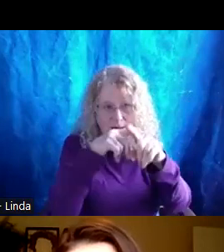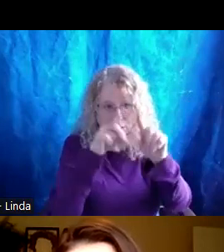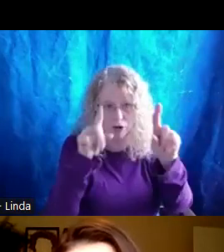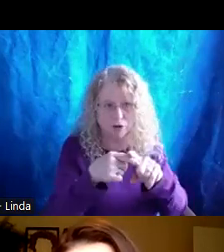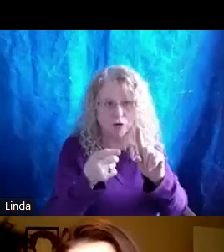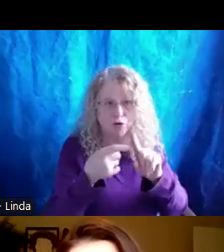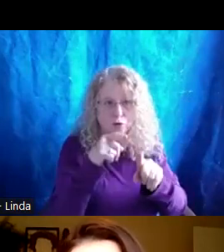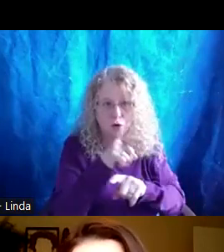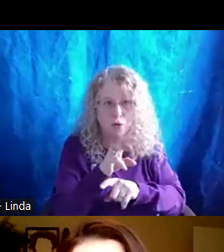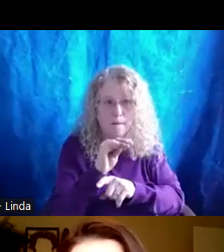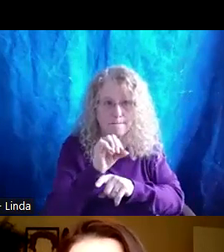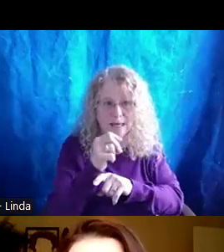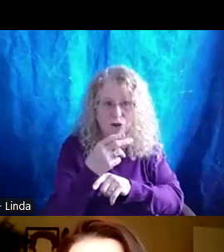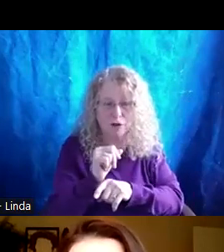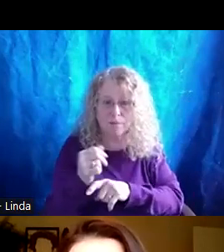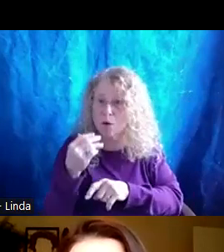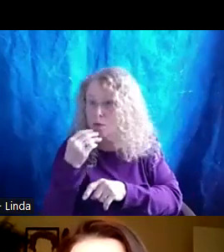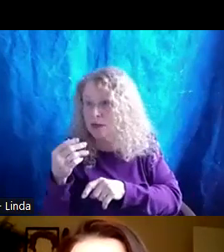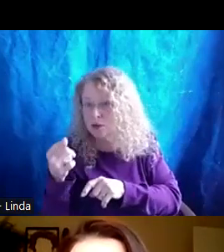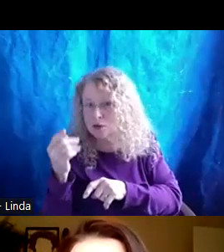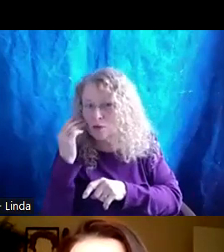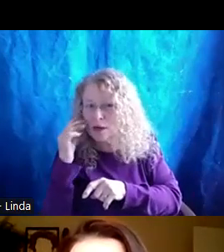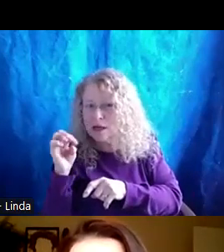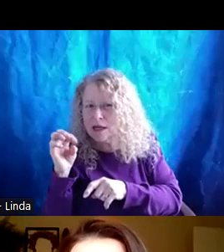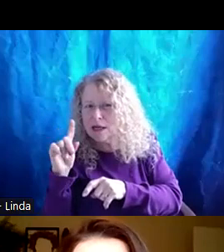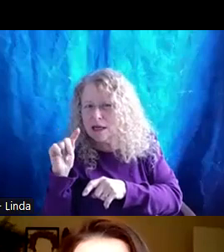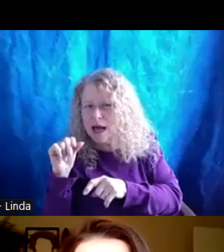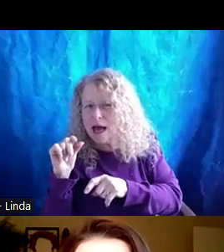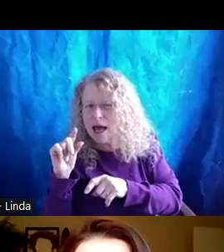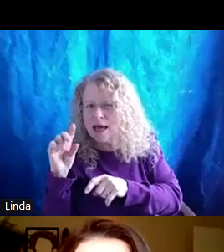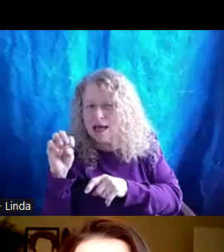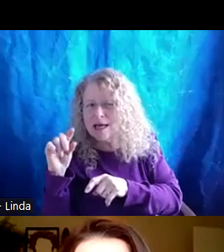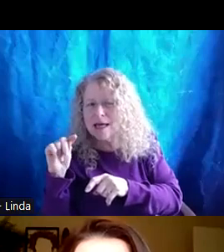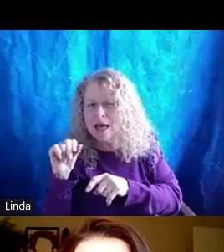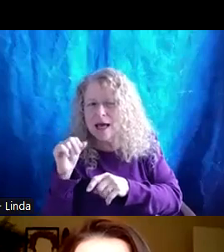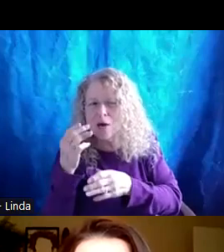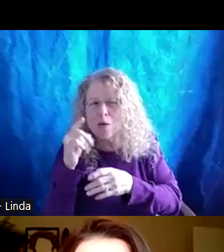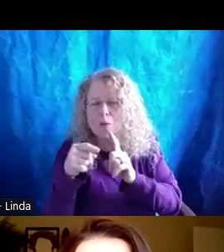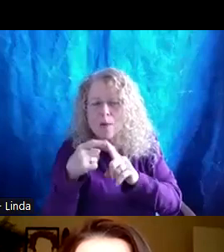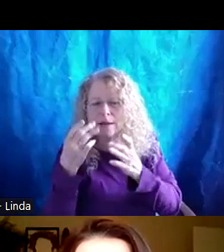THANKS, DID YOU GIVE AN ETA FOR WHEN SOMEBODY MIGHT BE ABLE TO BECOME A PROVIDER WHO MIGHT